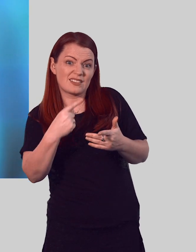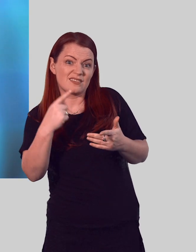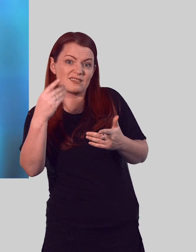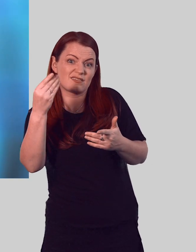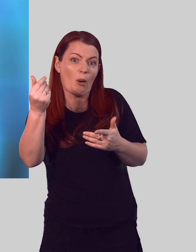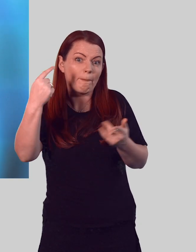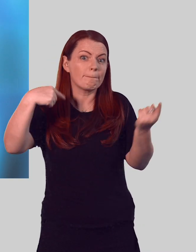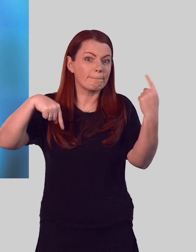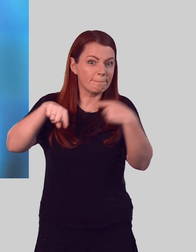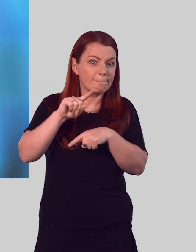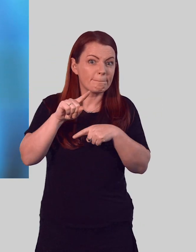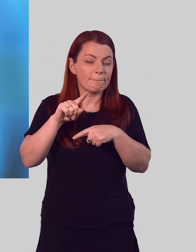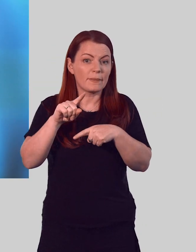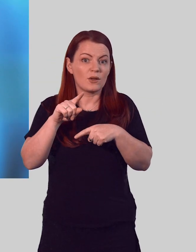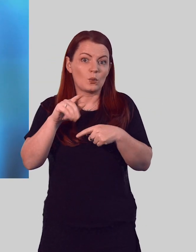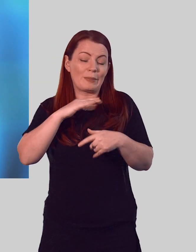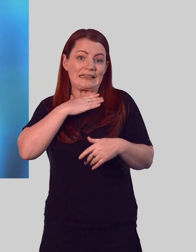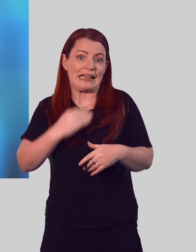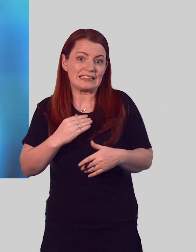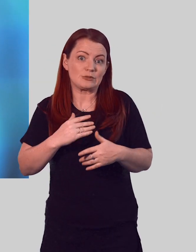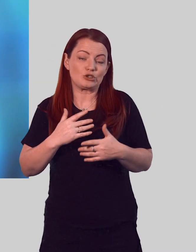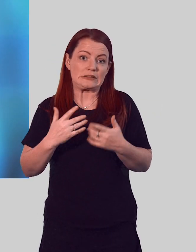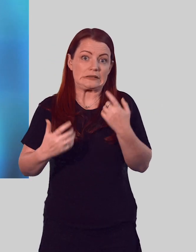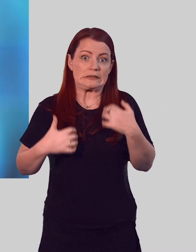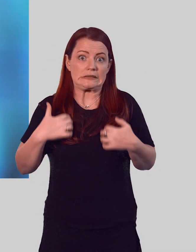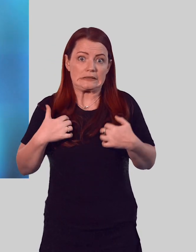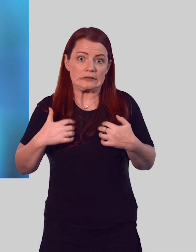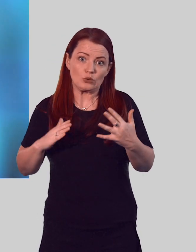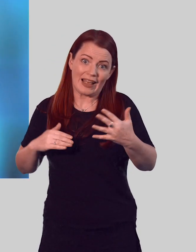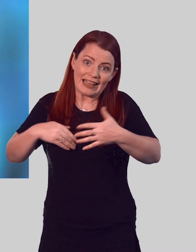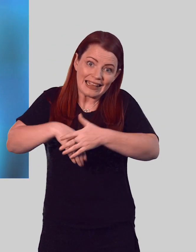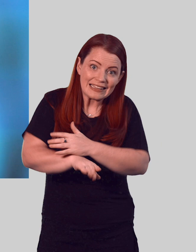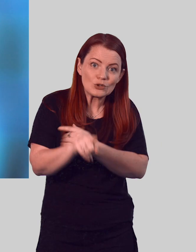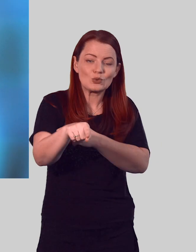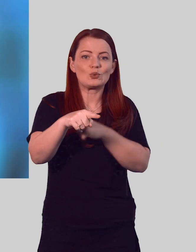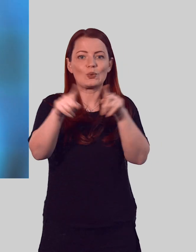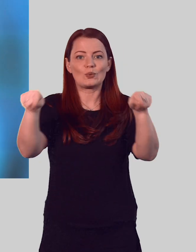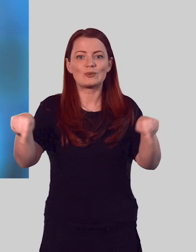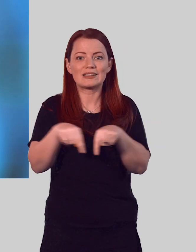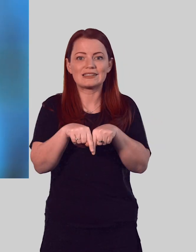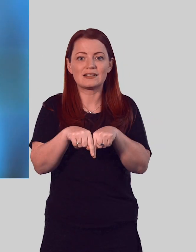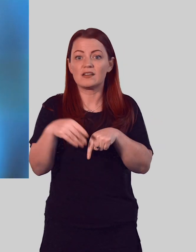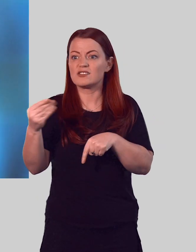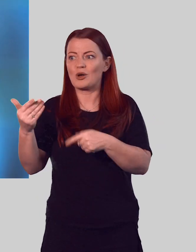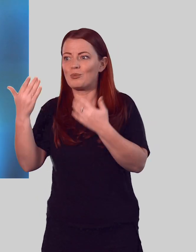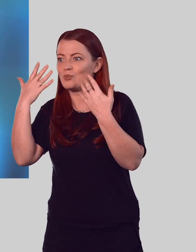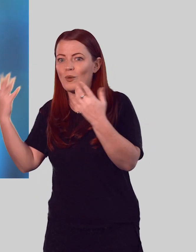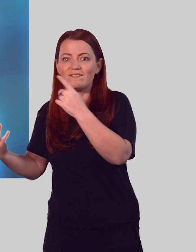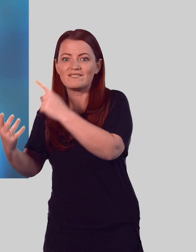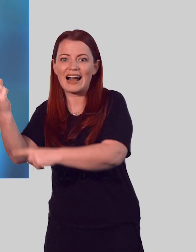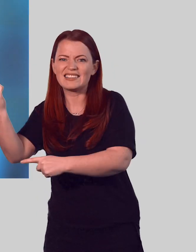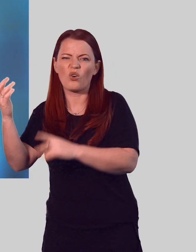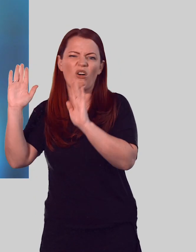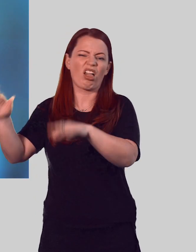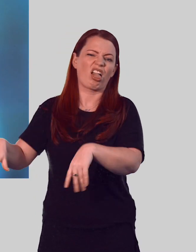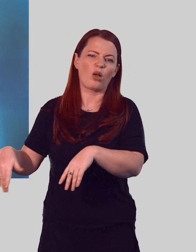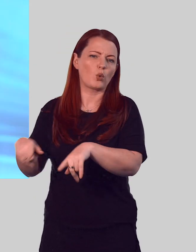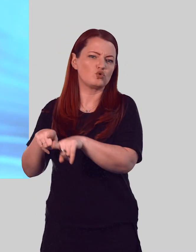find the passcode to enter the Diamond Suite, some won't find this or won't even try if they do".